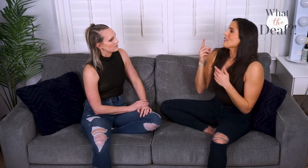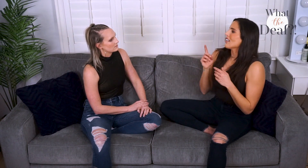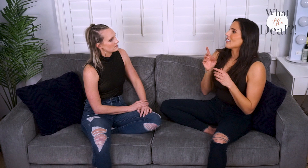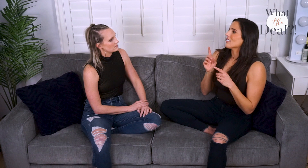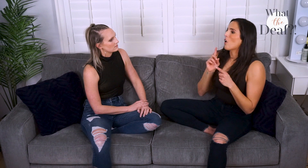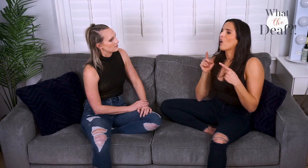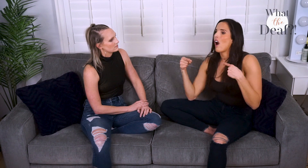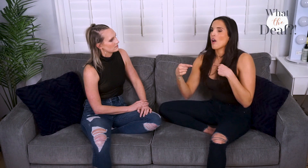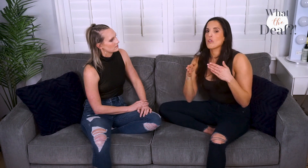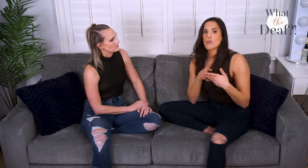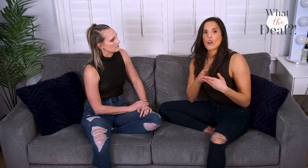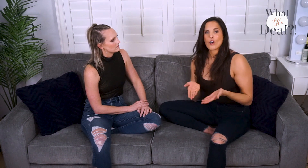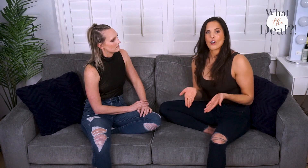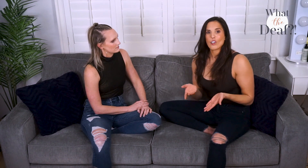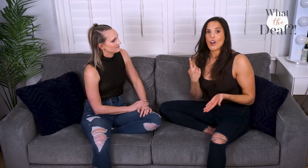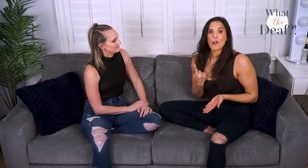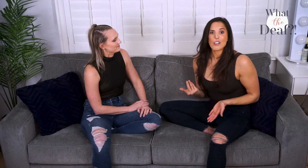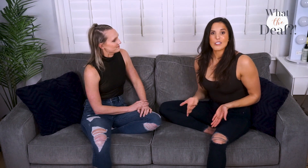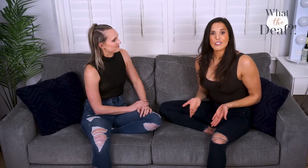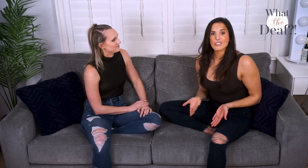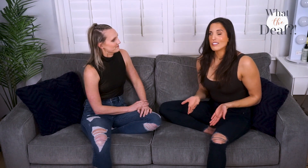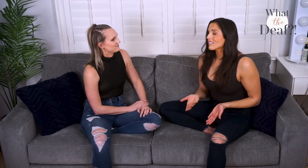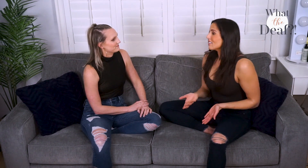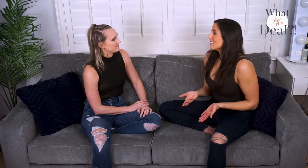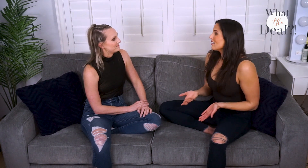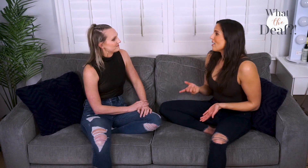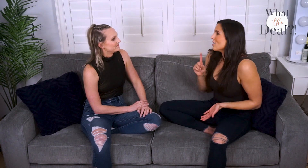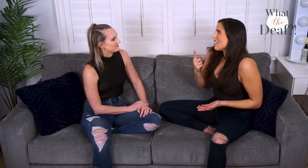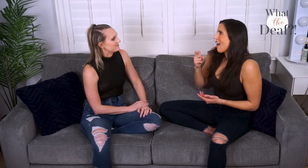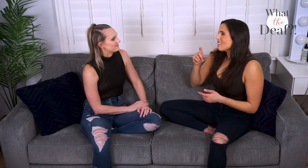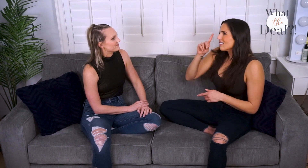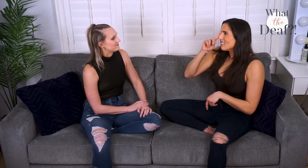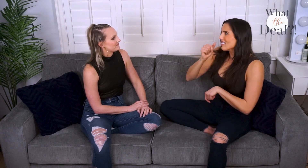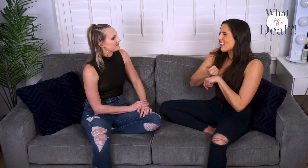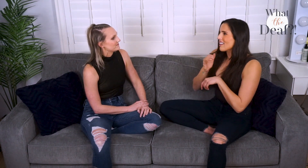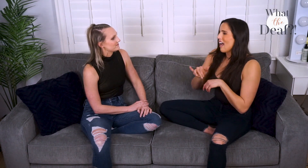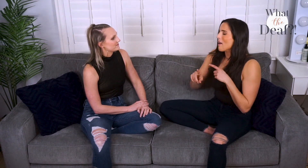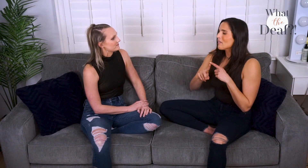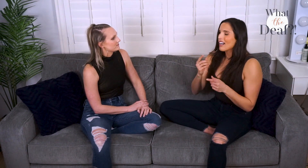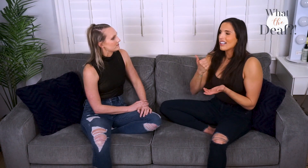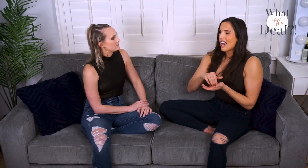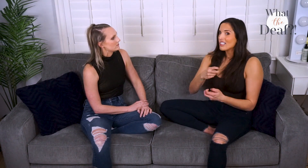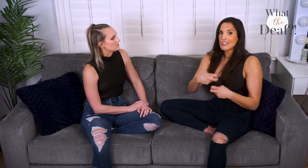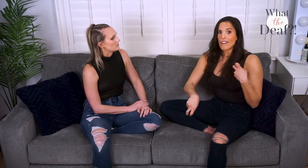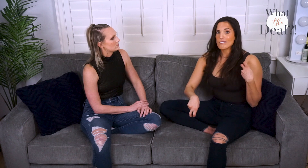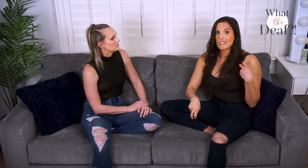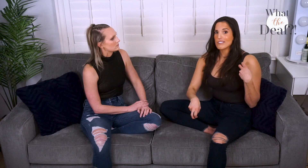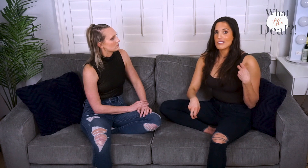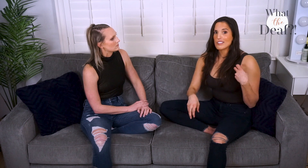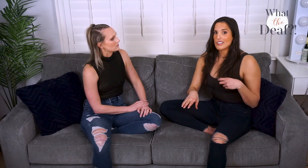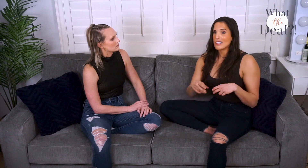There's always something around the corner, there always is. You just have to have that mindset, again, it's tough though.